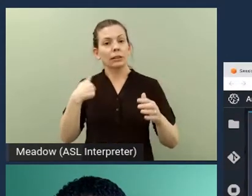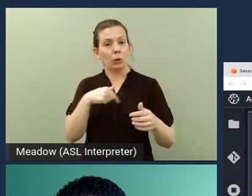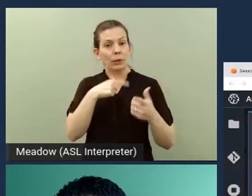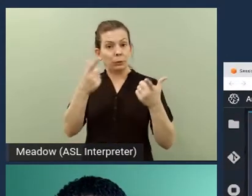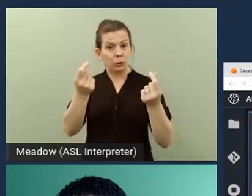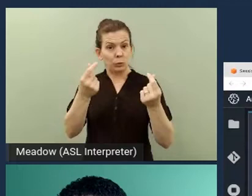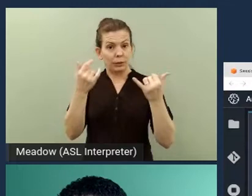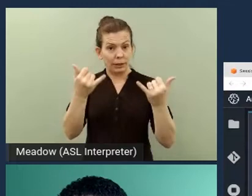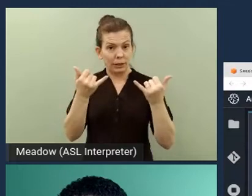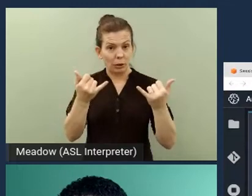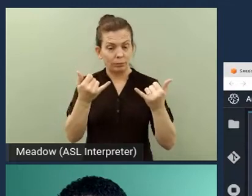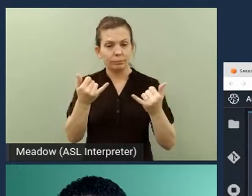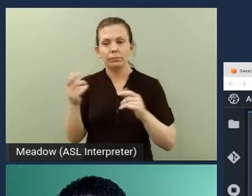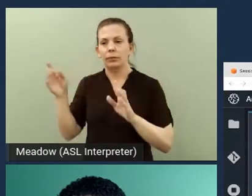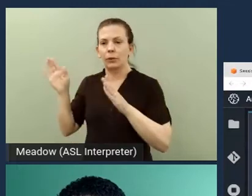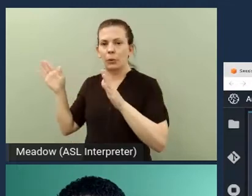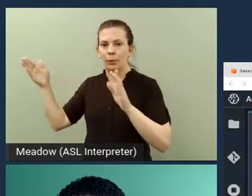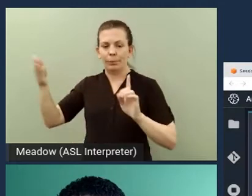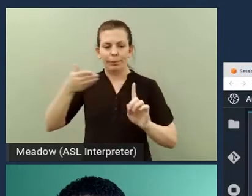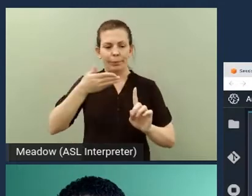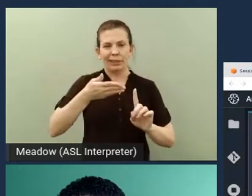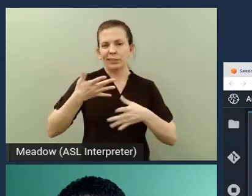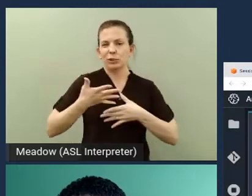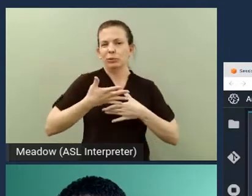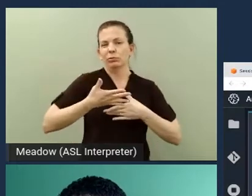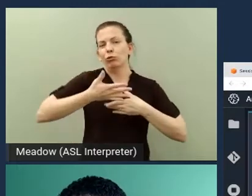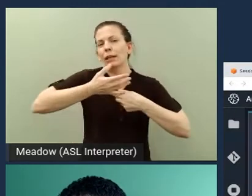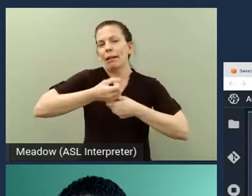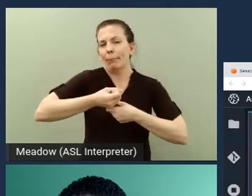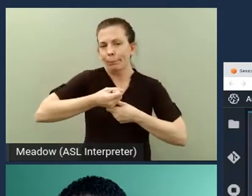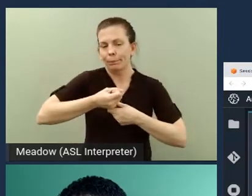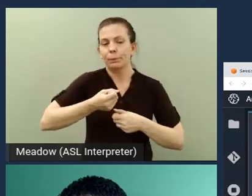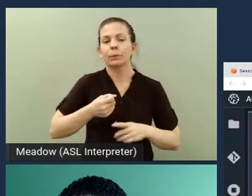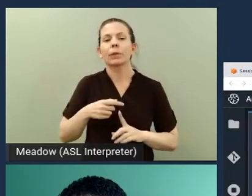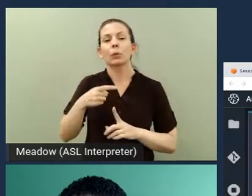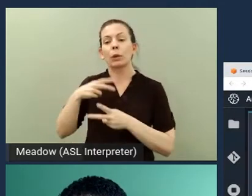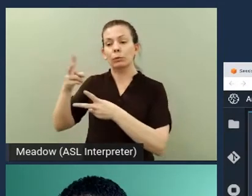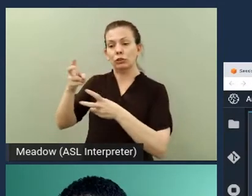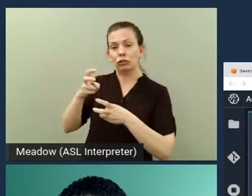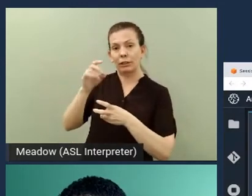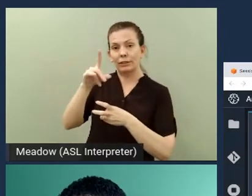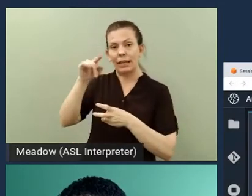you know, come back, you know, recap, we retrieved data from a hive table.